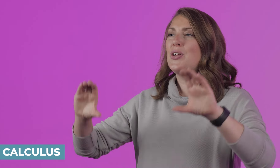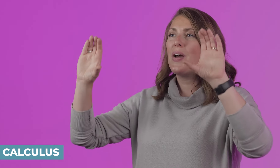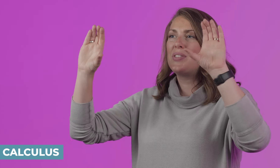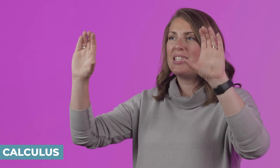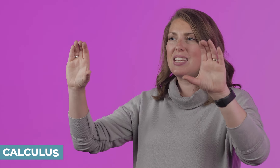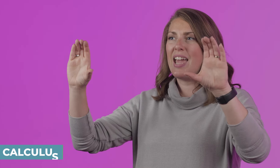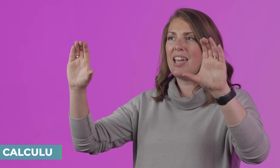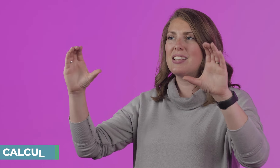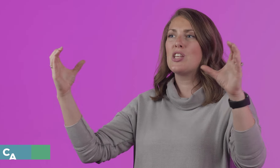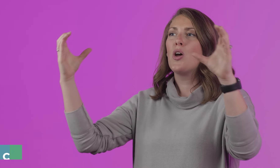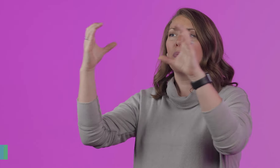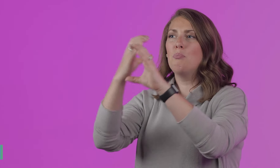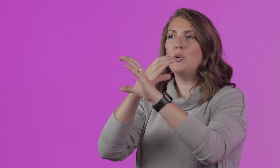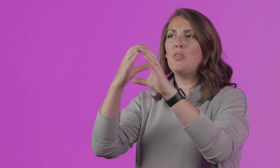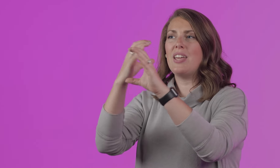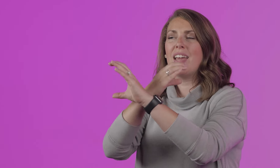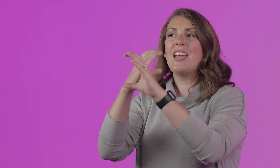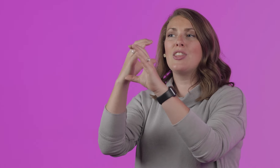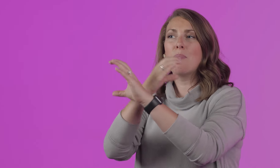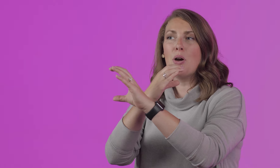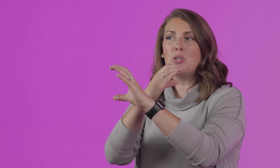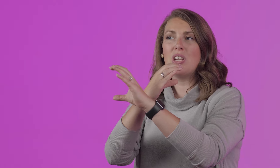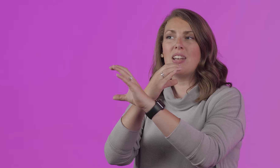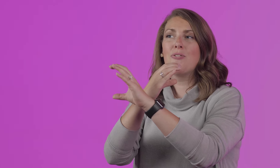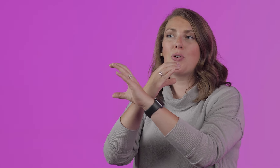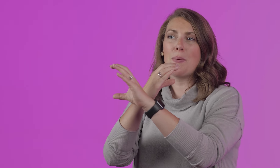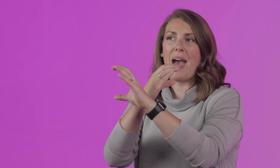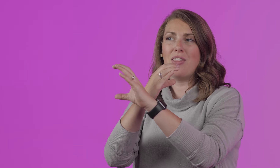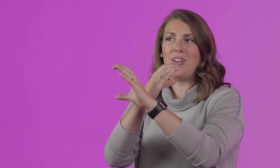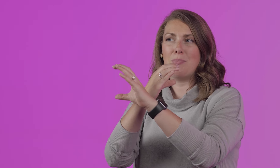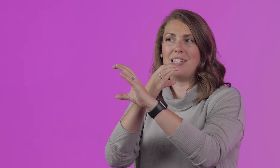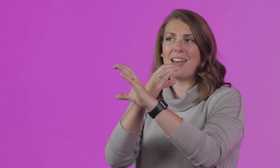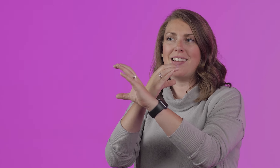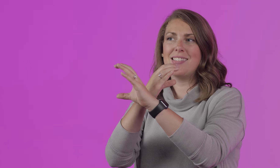You have "C" hands moving in the motion for the math family signs.